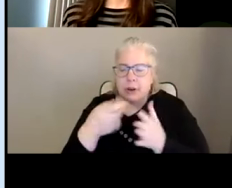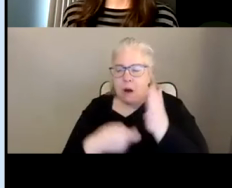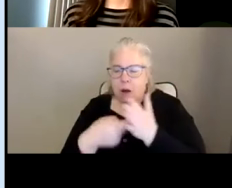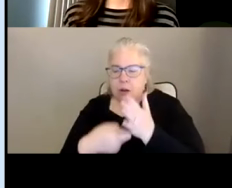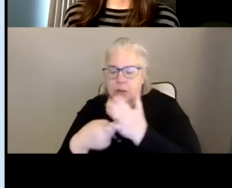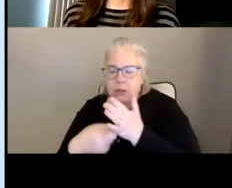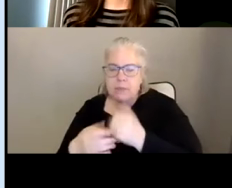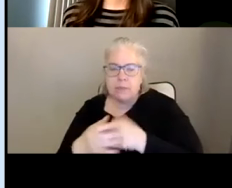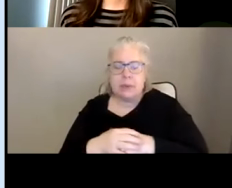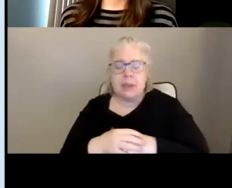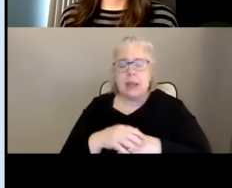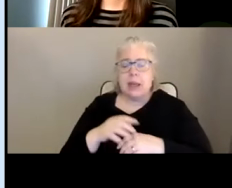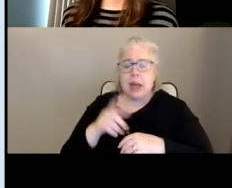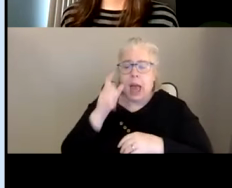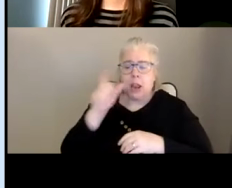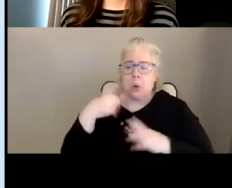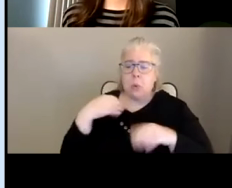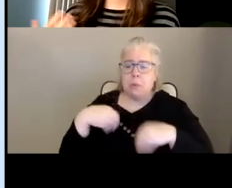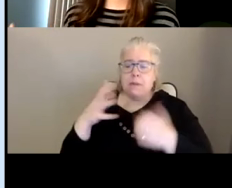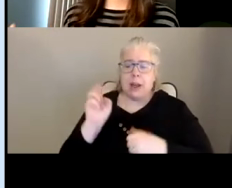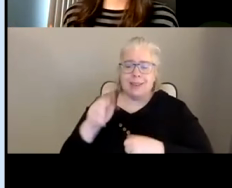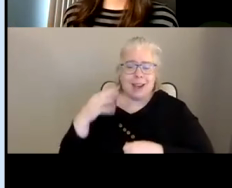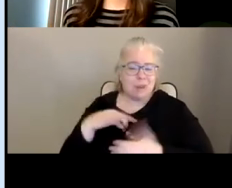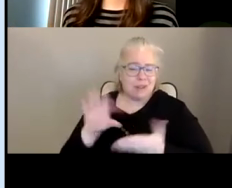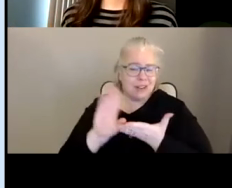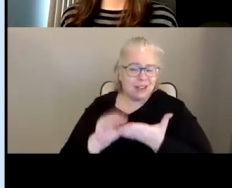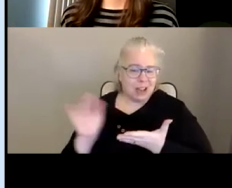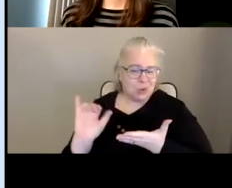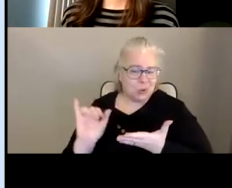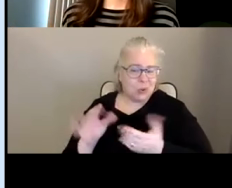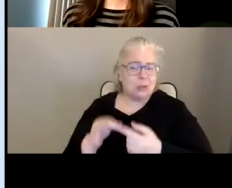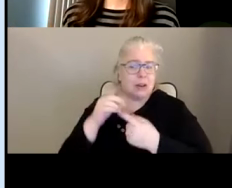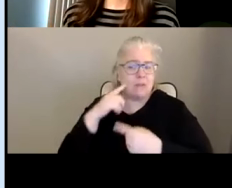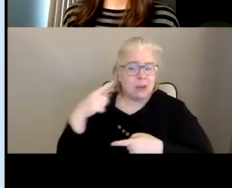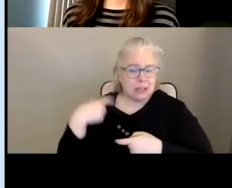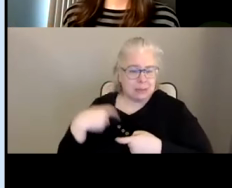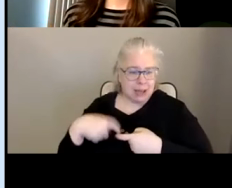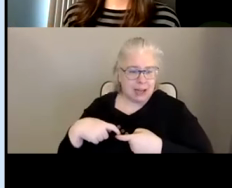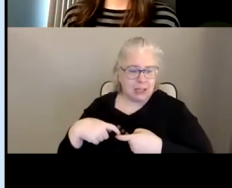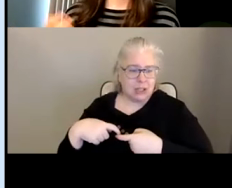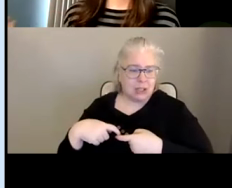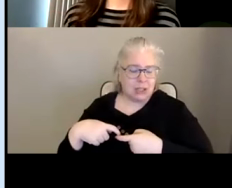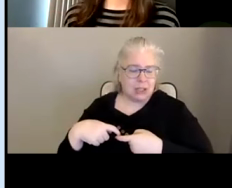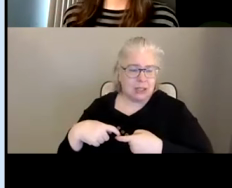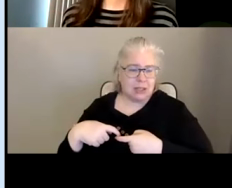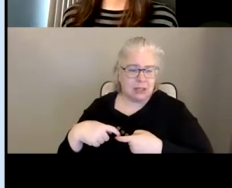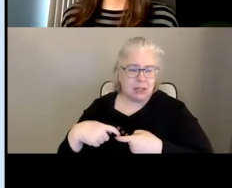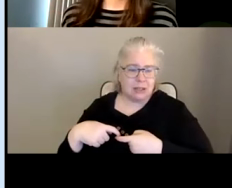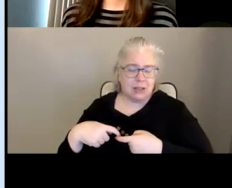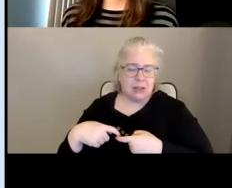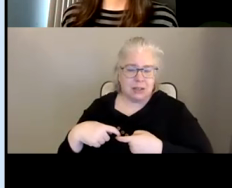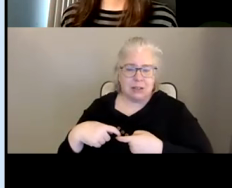And at LUNA we provide non-profit discounts, particularly for Spanish. Our rate is a pretty standard 12 cents per word